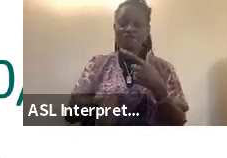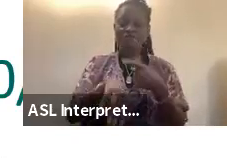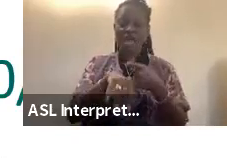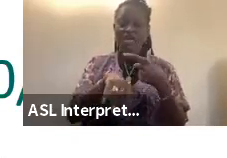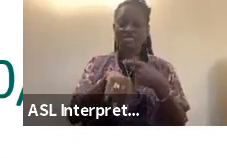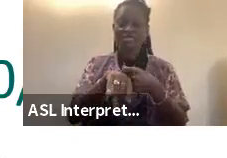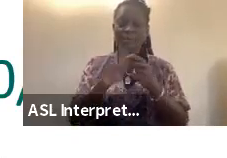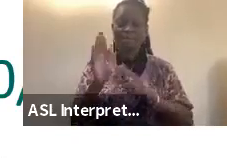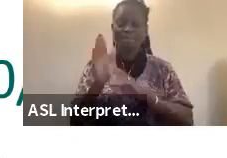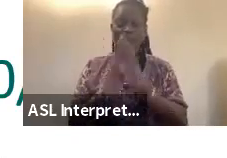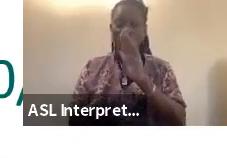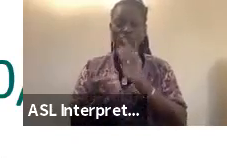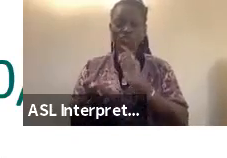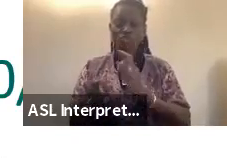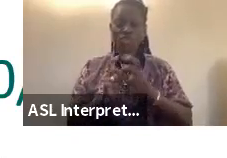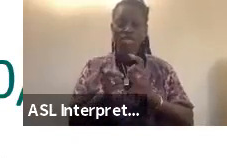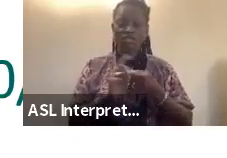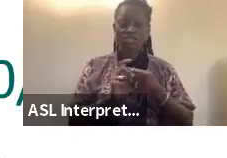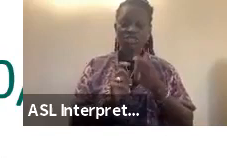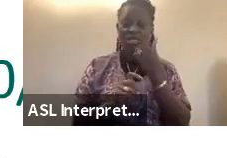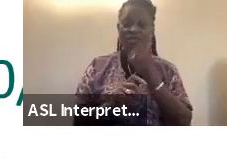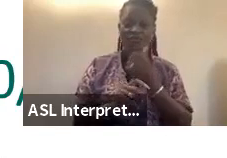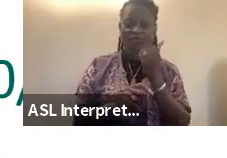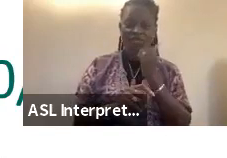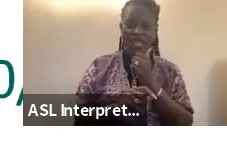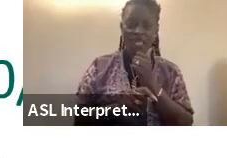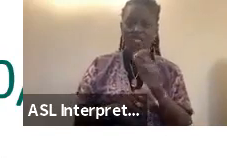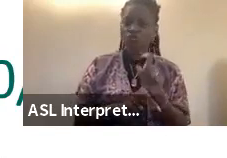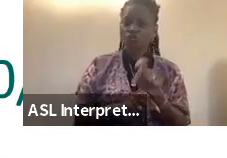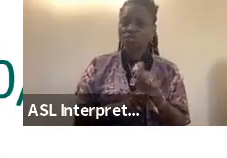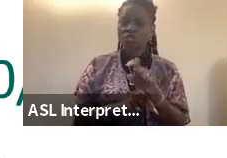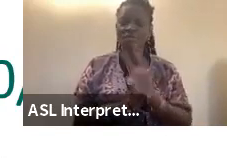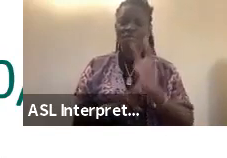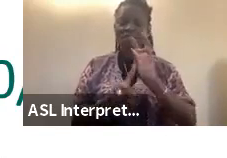you need to be six months past completing your Pfizer vaccine